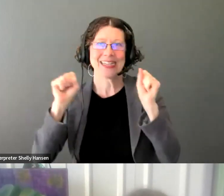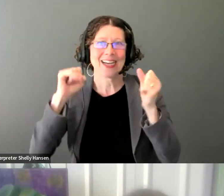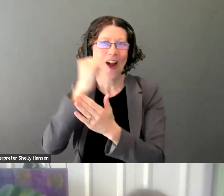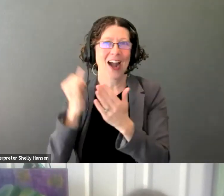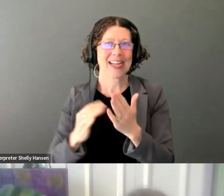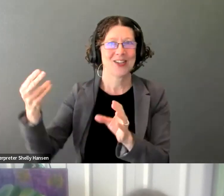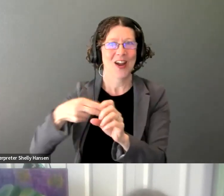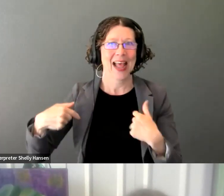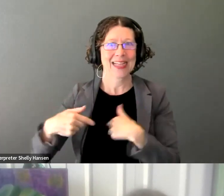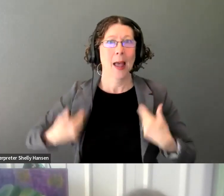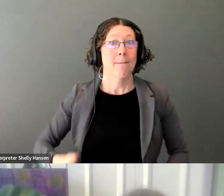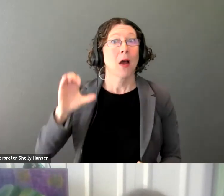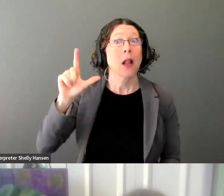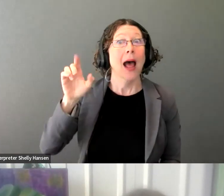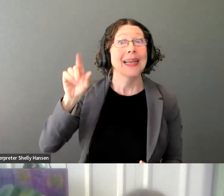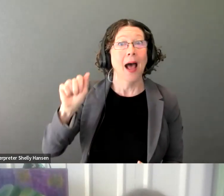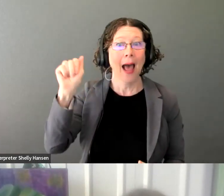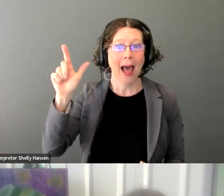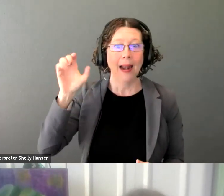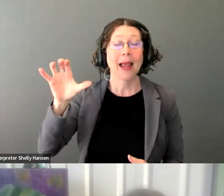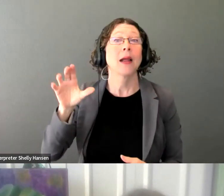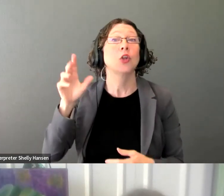I am Claudia, pronouns are they-there.